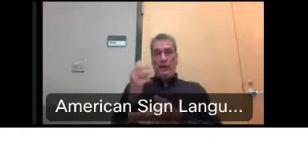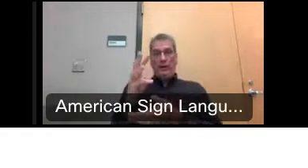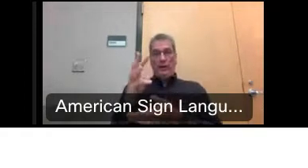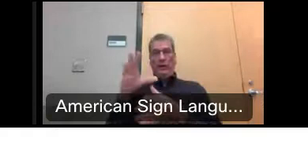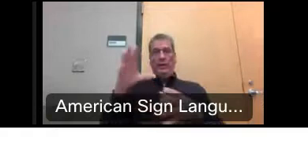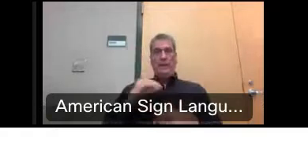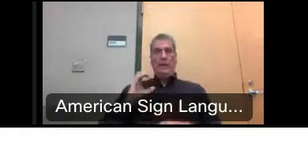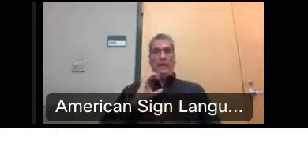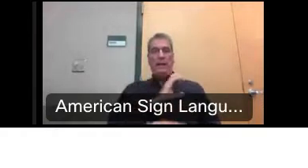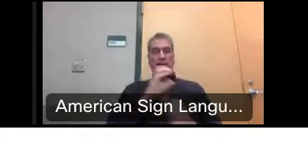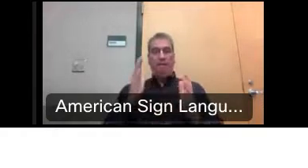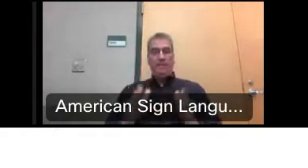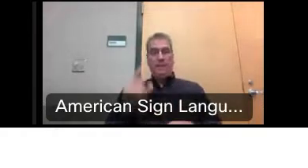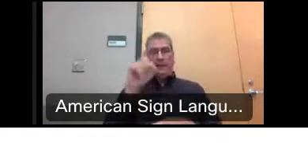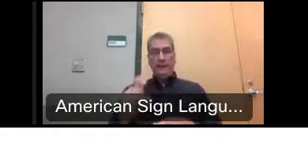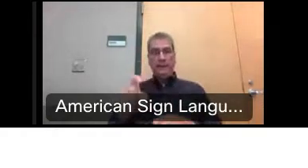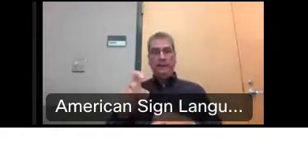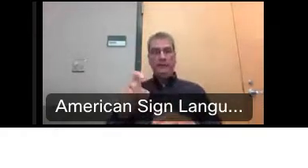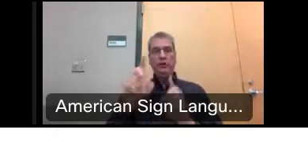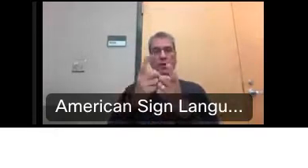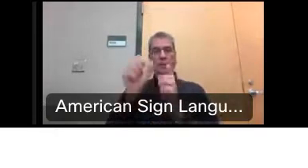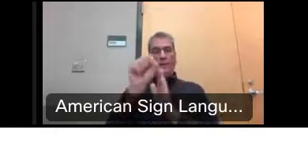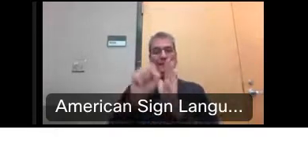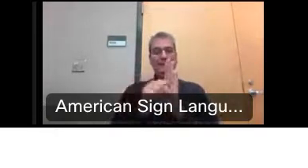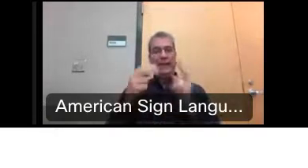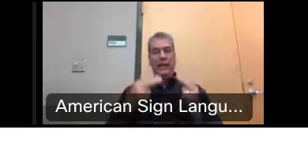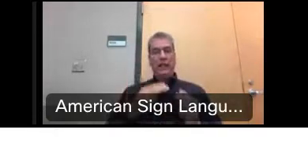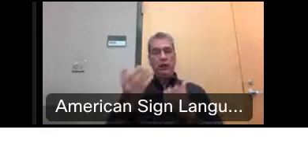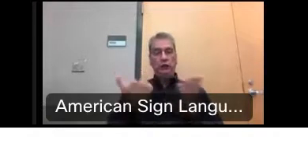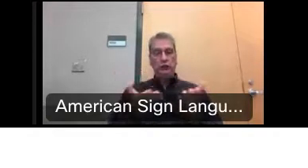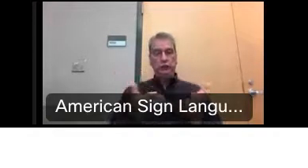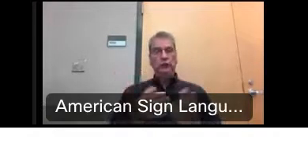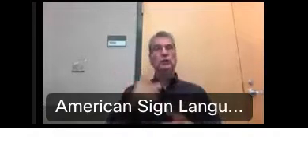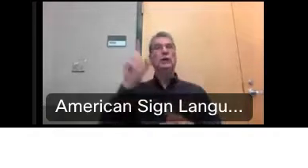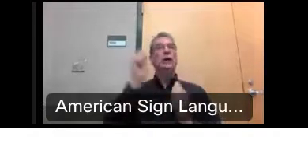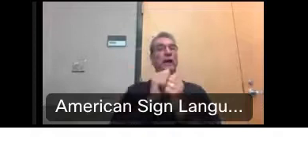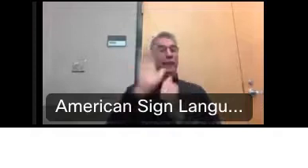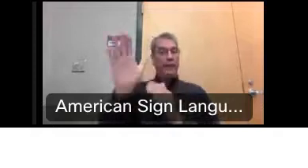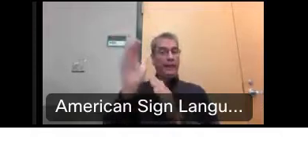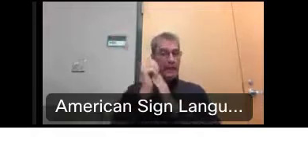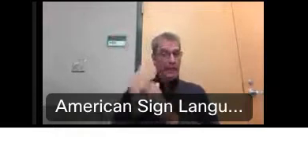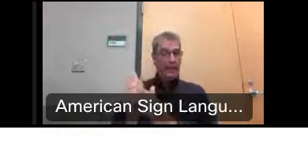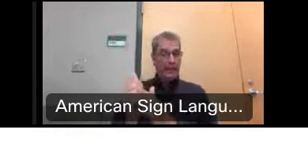Of the Texas Department of state health services with his leadership, the agency strives to